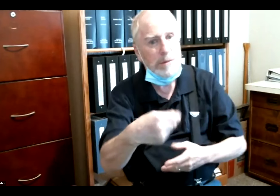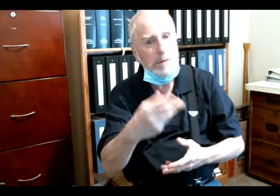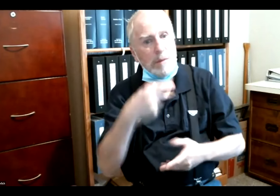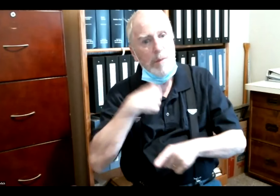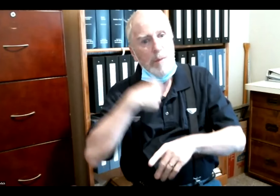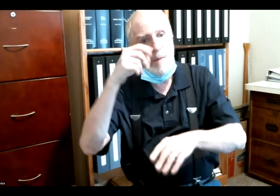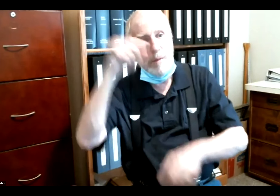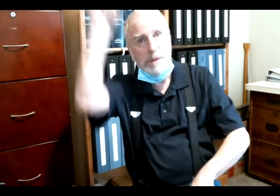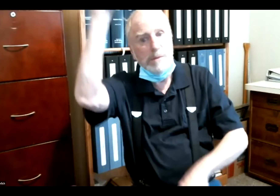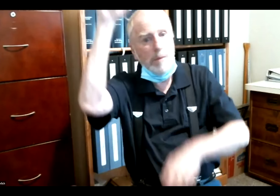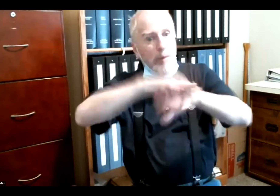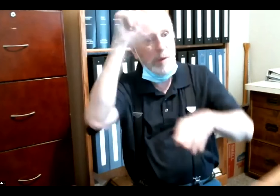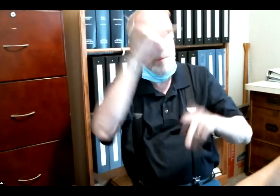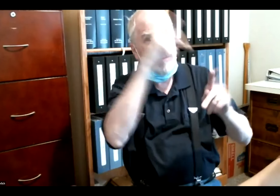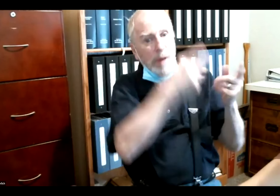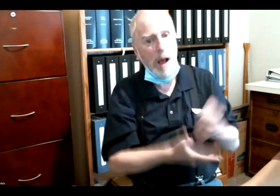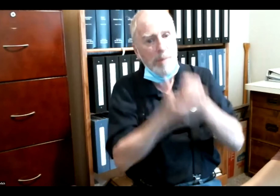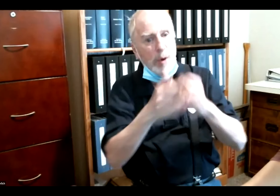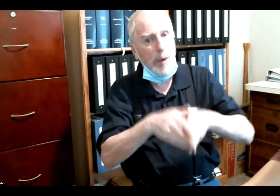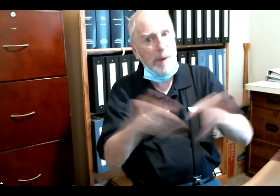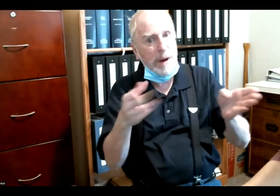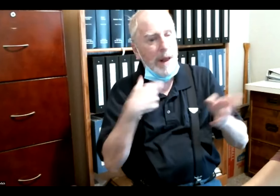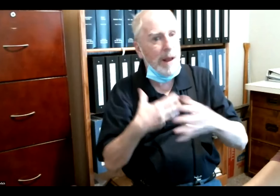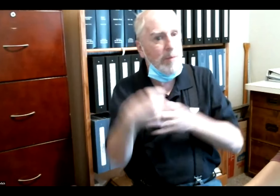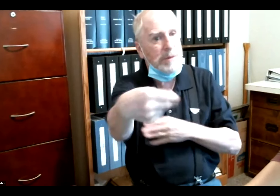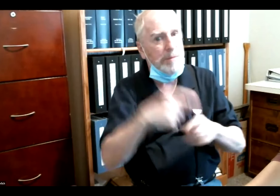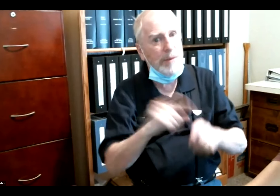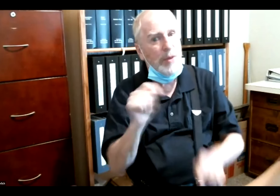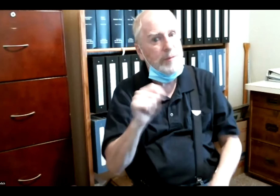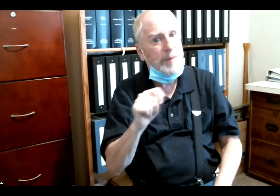So if something happens where somebody is locked in and can't get out you can notify